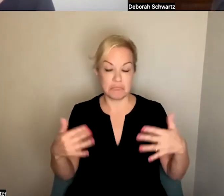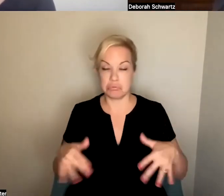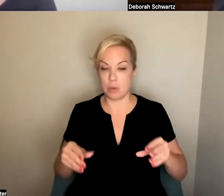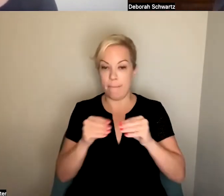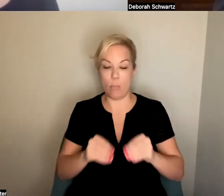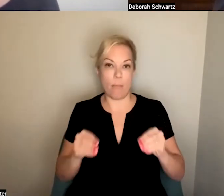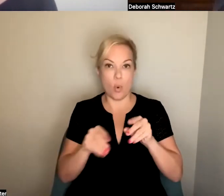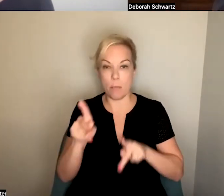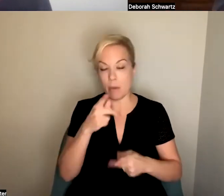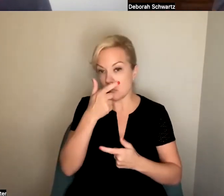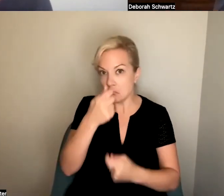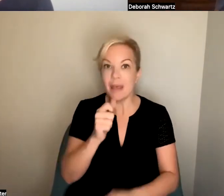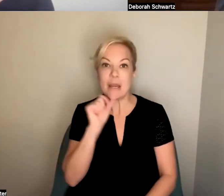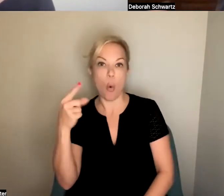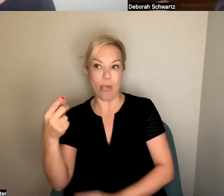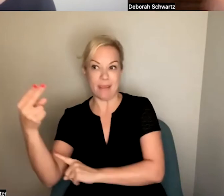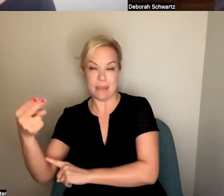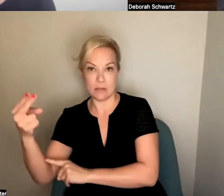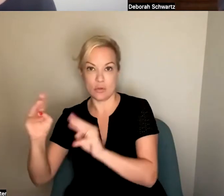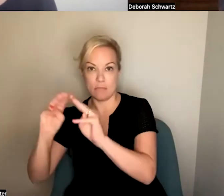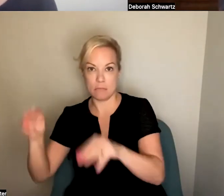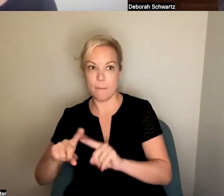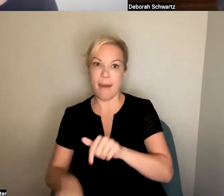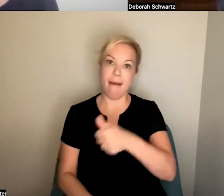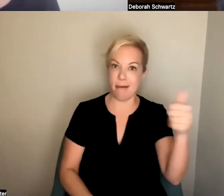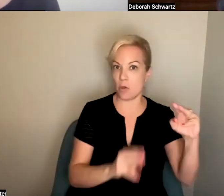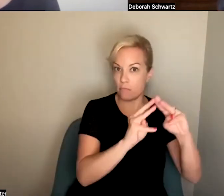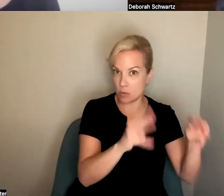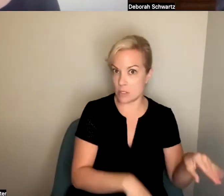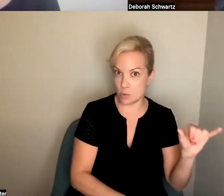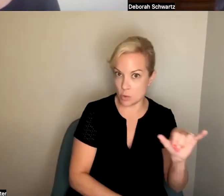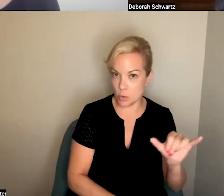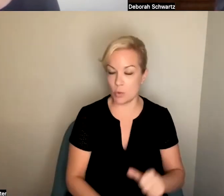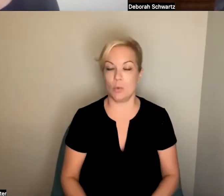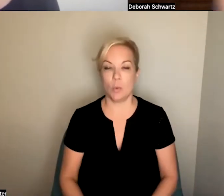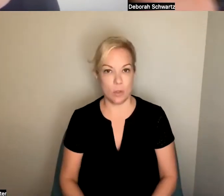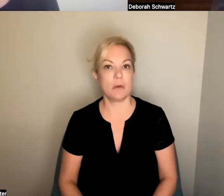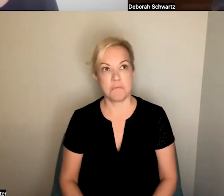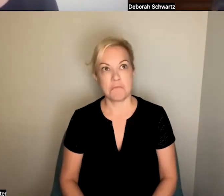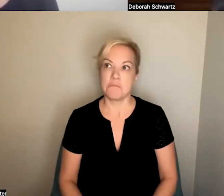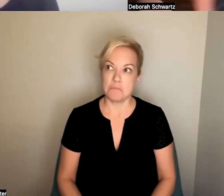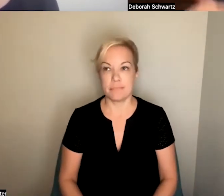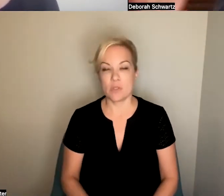in history museums but in other kinds of museums as well, that that's also going to be kind of an